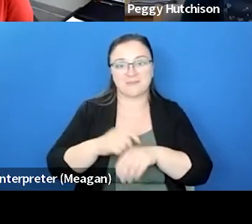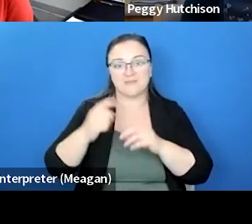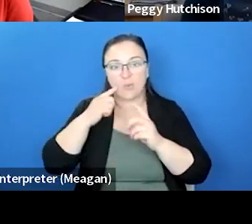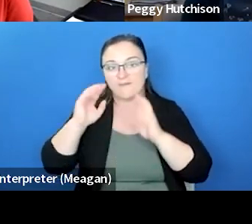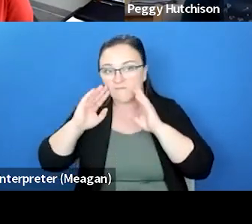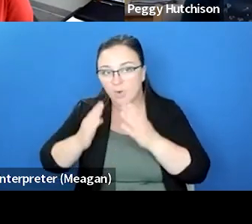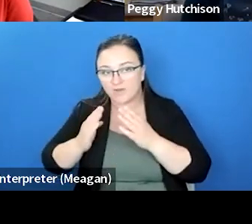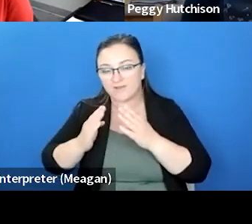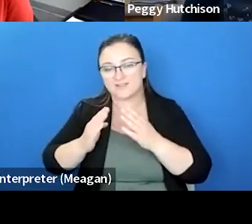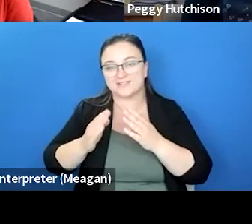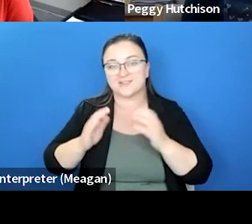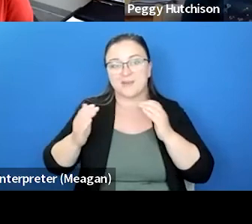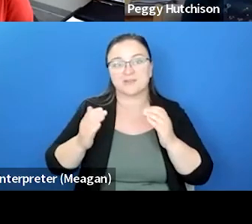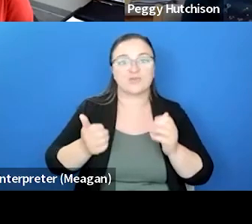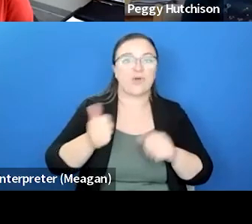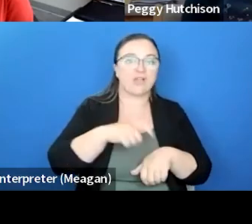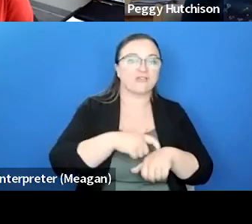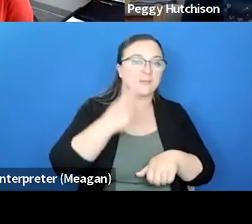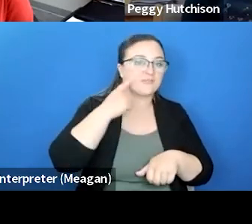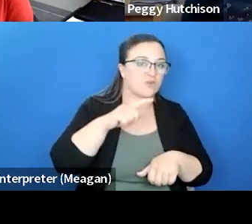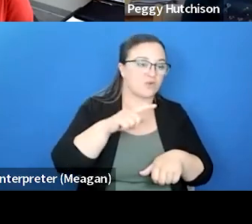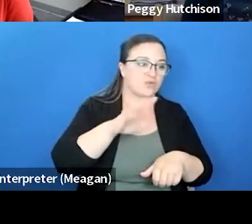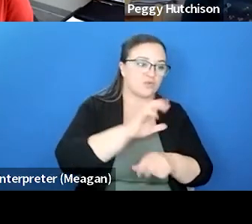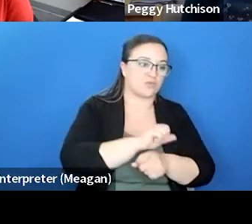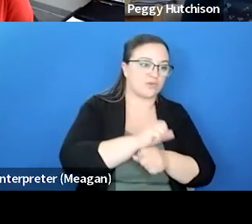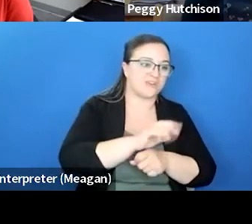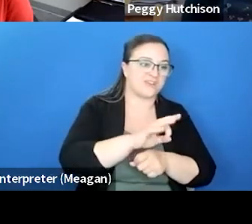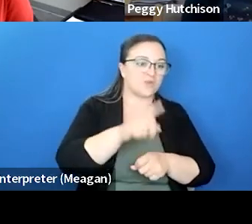some other things that you have to do throughout the day, if you're going to do a home